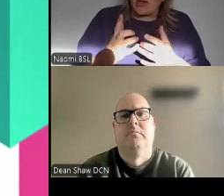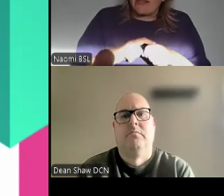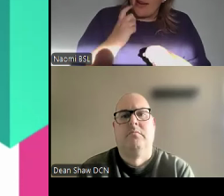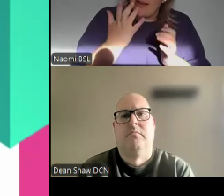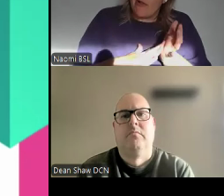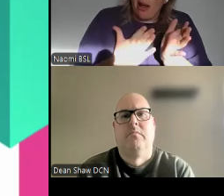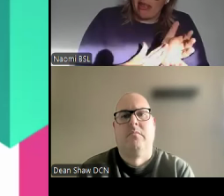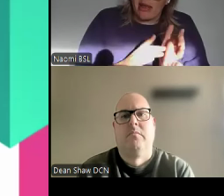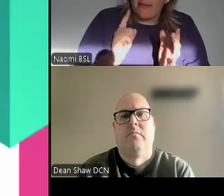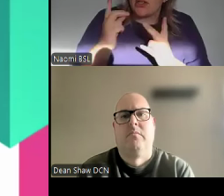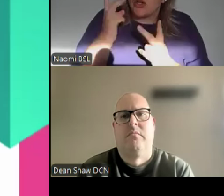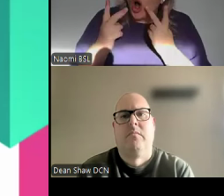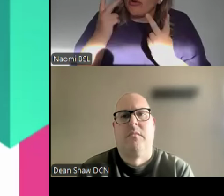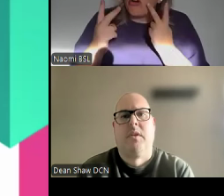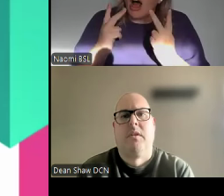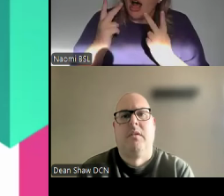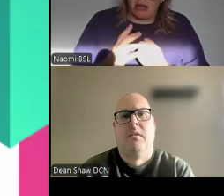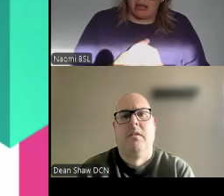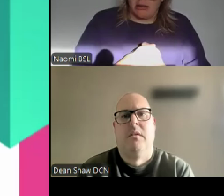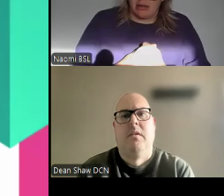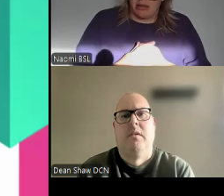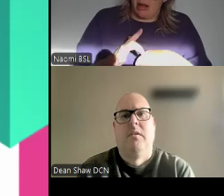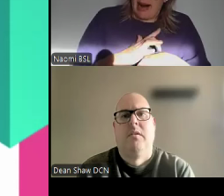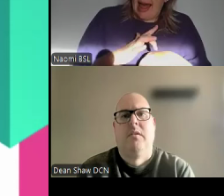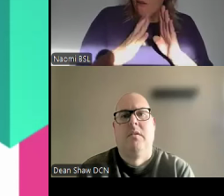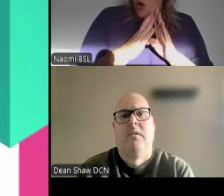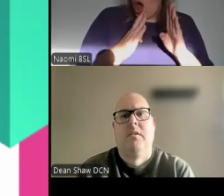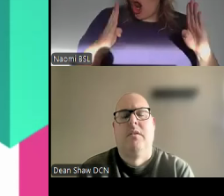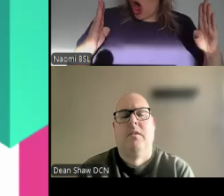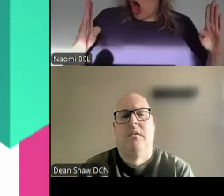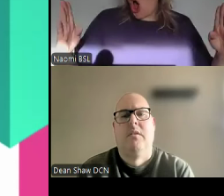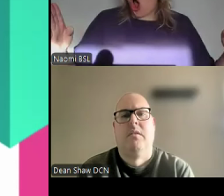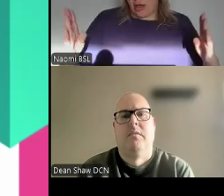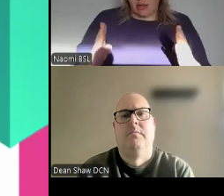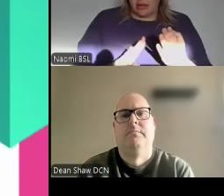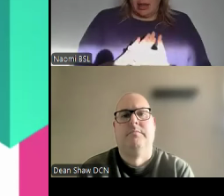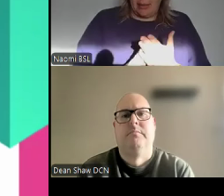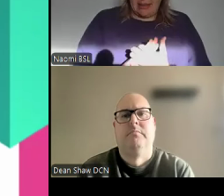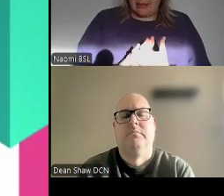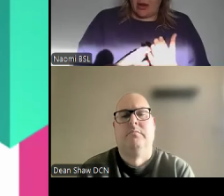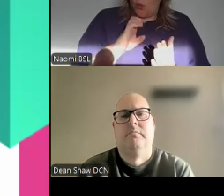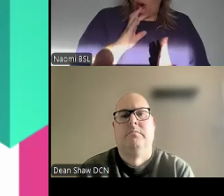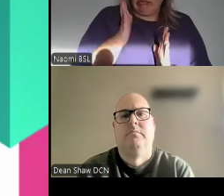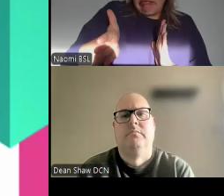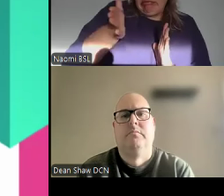where they've got longer runs, and you're engaging on a longer purchase cycle, maybe once every quarter